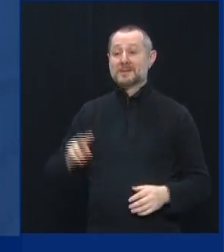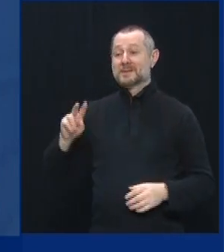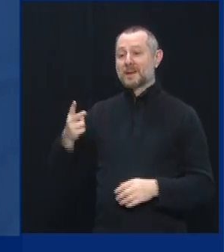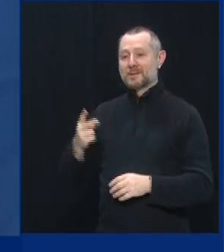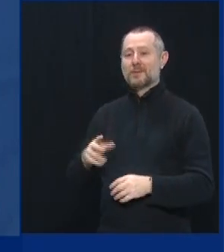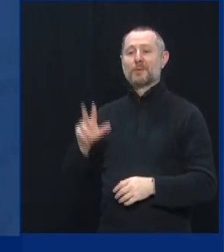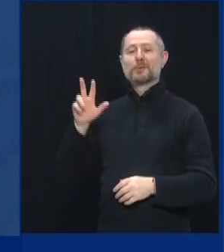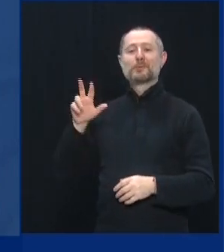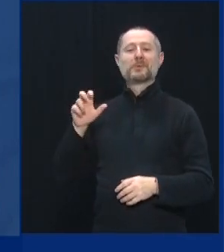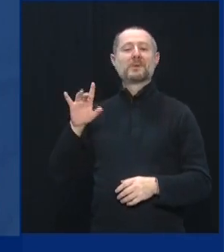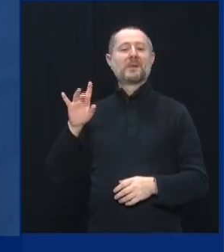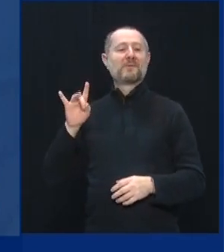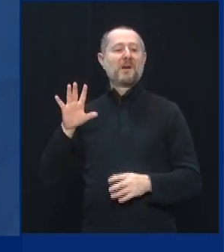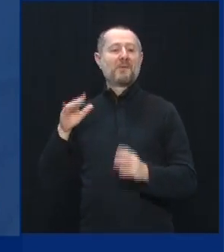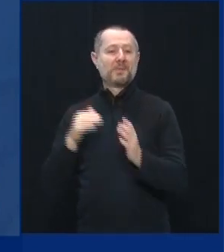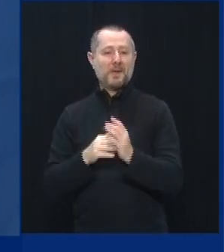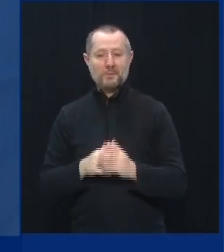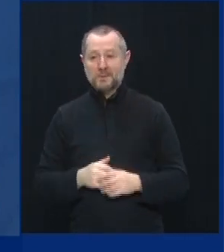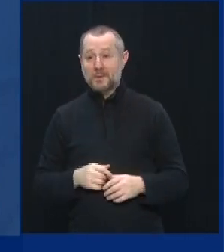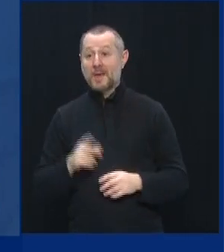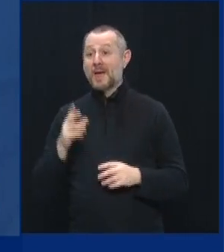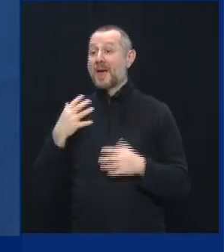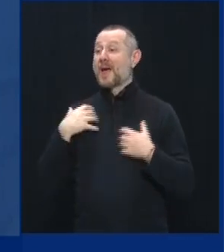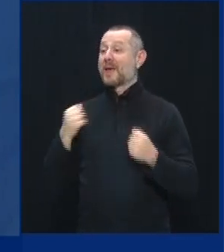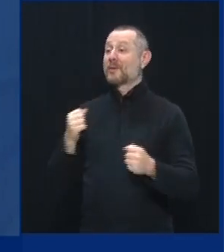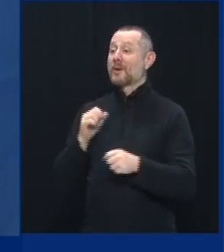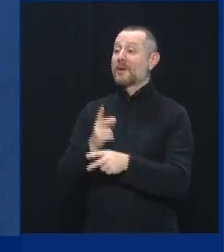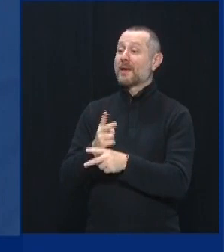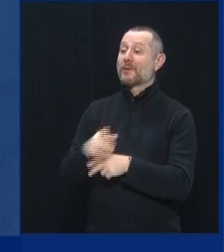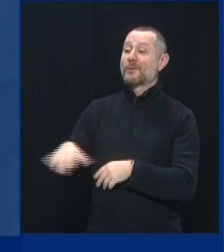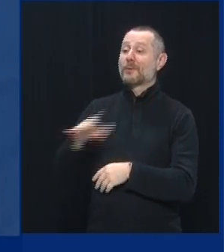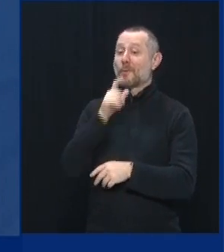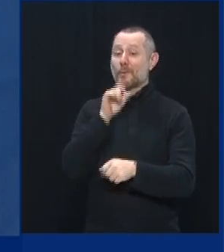MILLION VACCINES. FIRST DOSES 1.6, SECOND DOSES